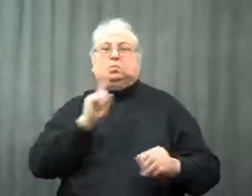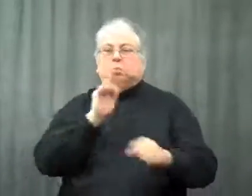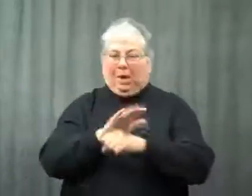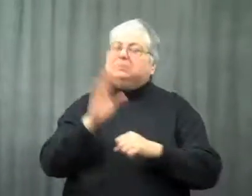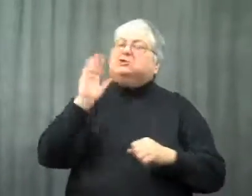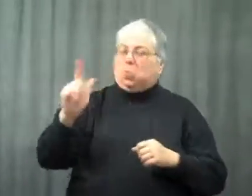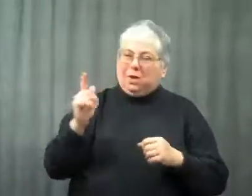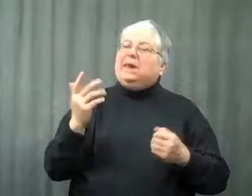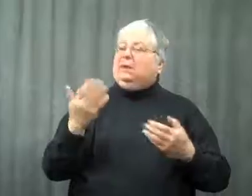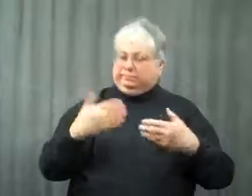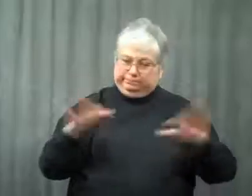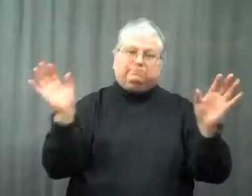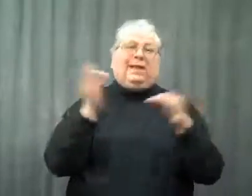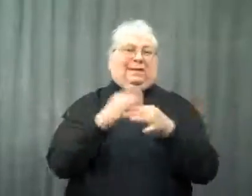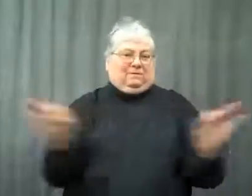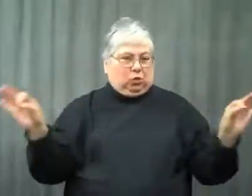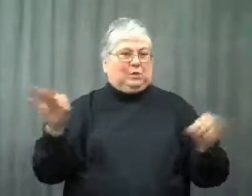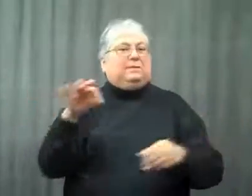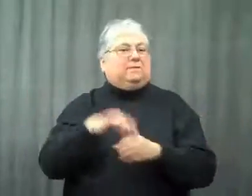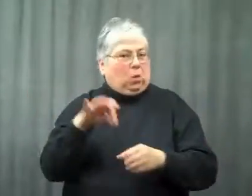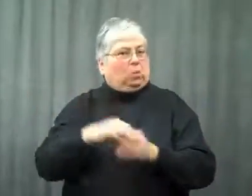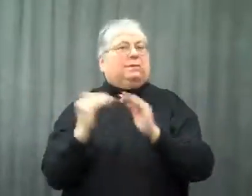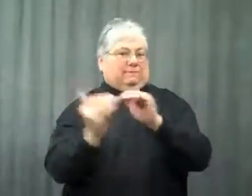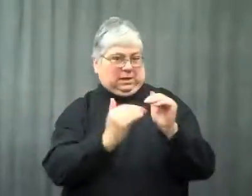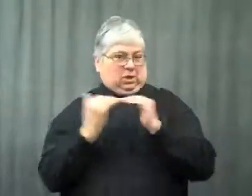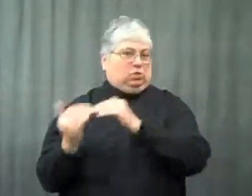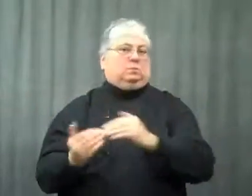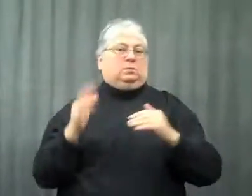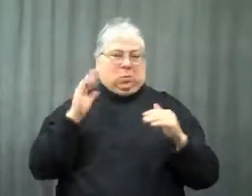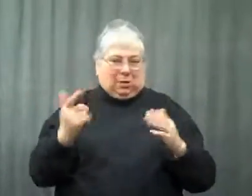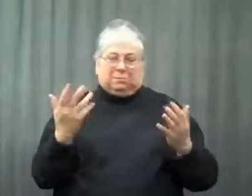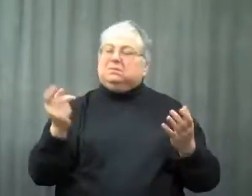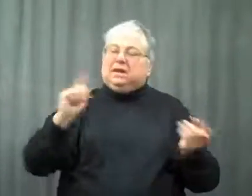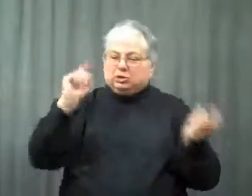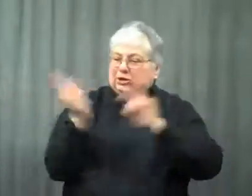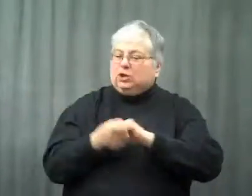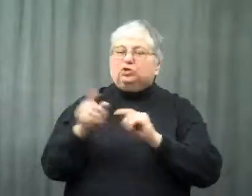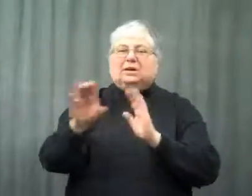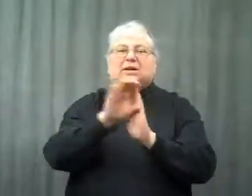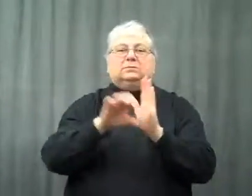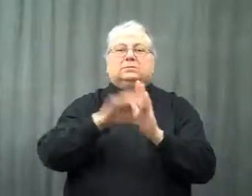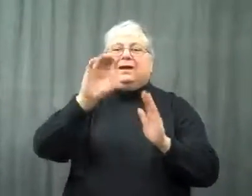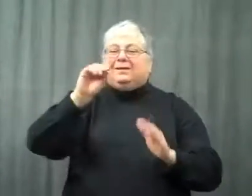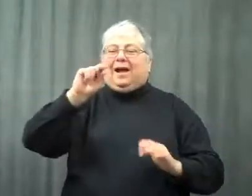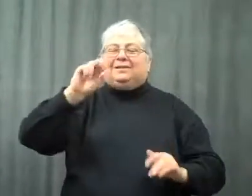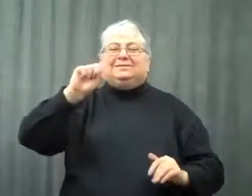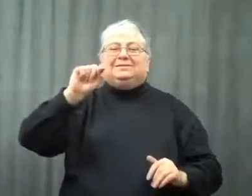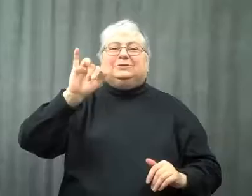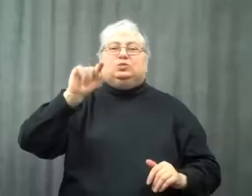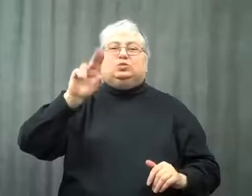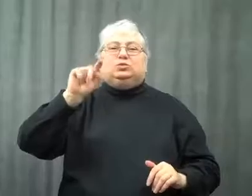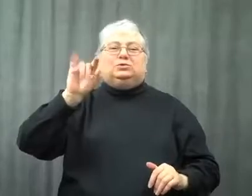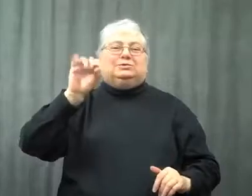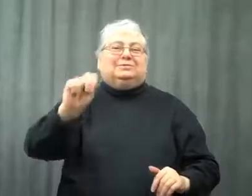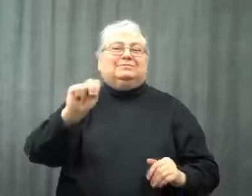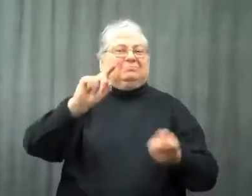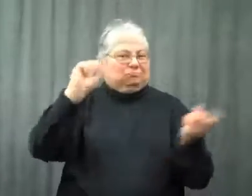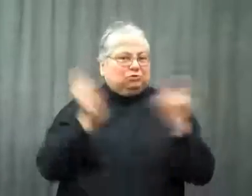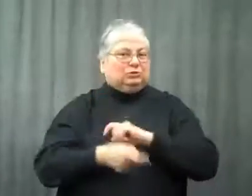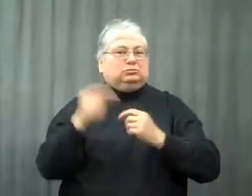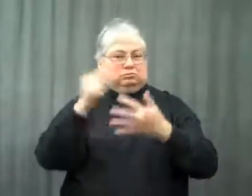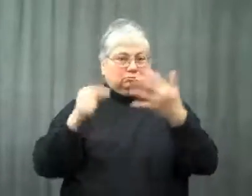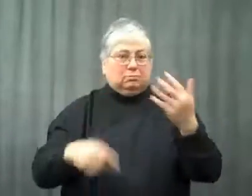They also agreed to hold free elections, and make changes to the constitution.